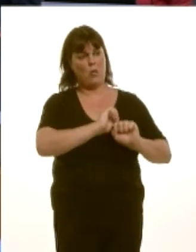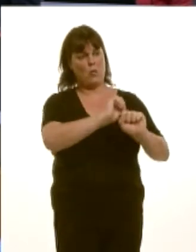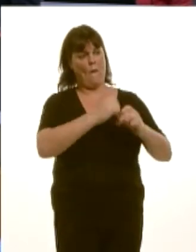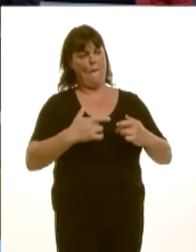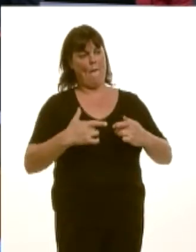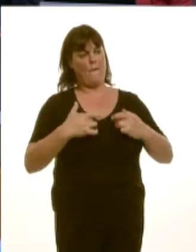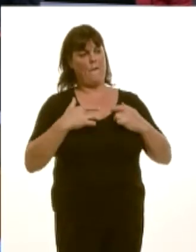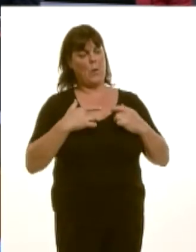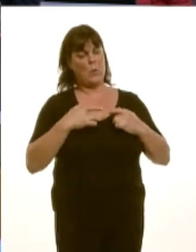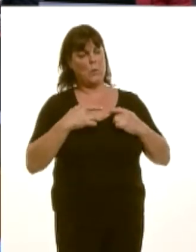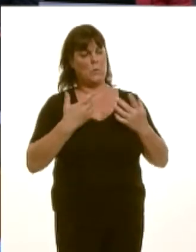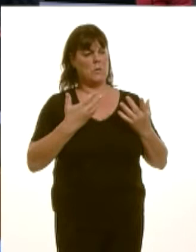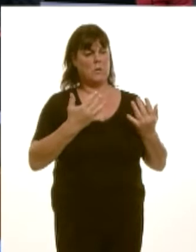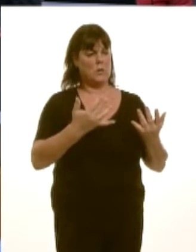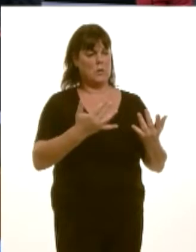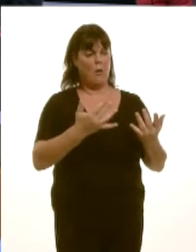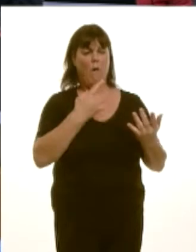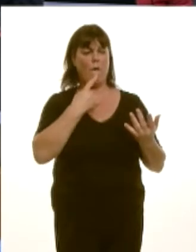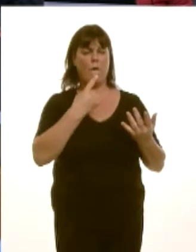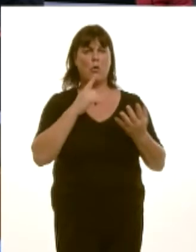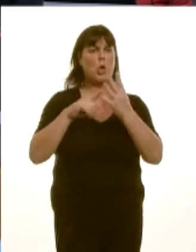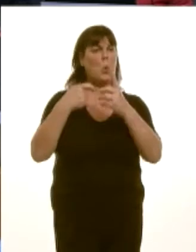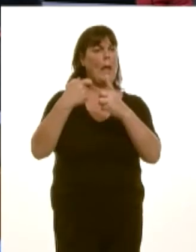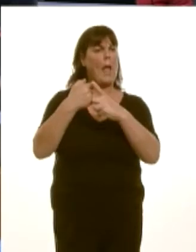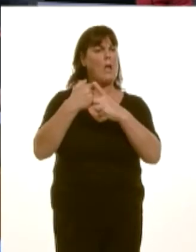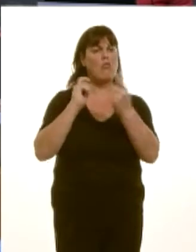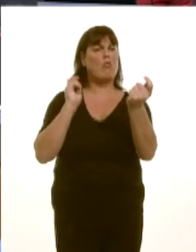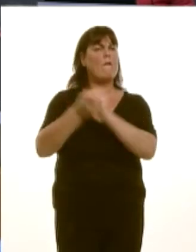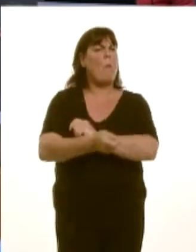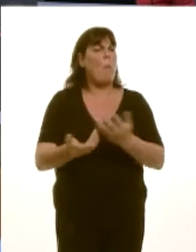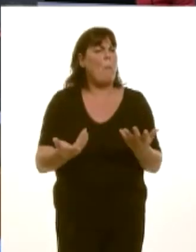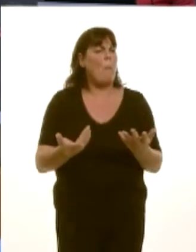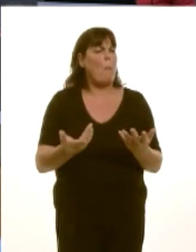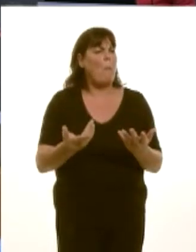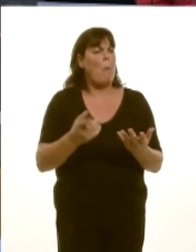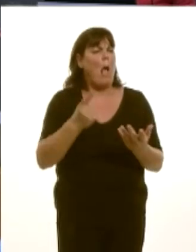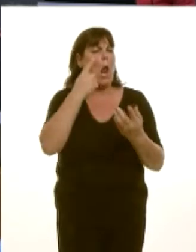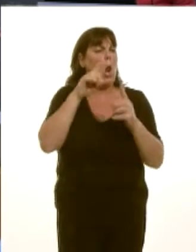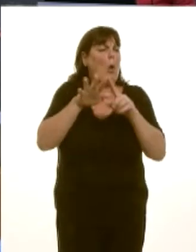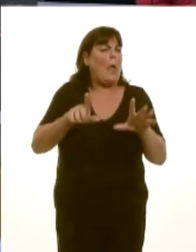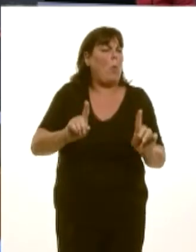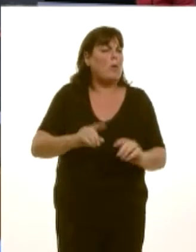or the options for that sort of UK-wide reform should be. Carwyn Jones: Yes, it is something that we are giving consideration to.